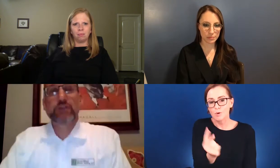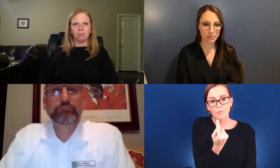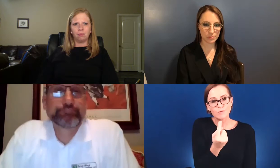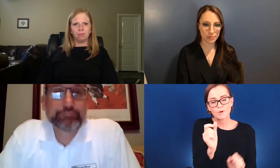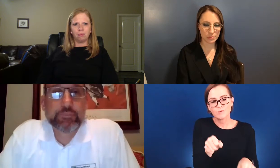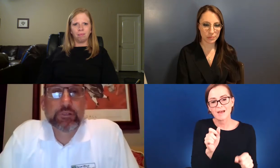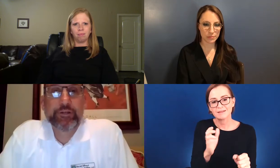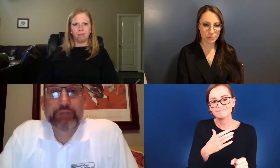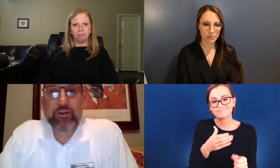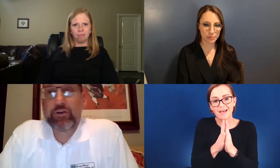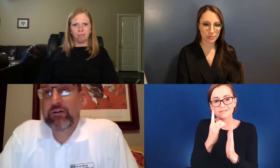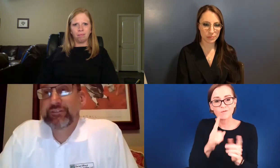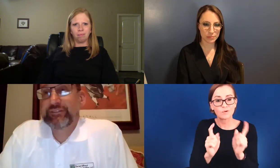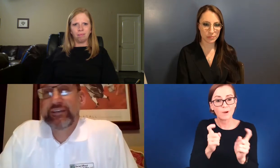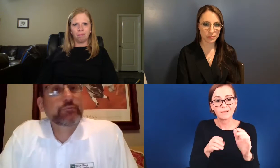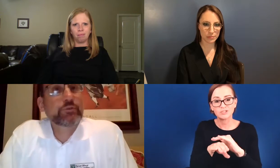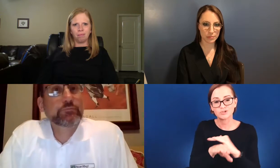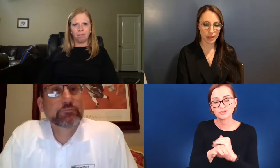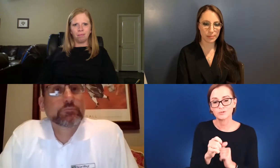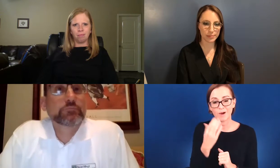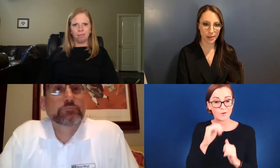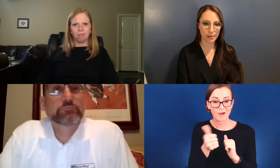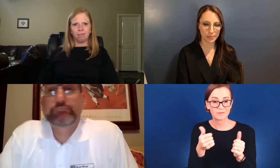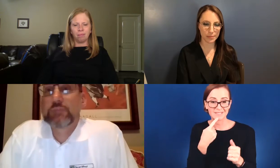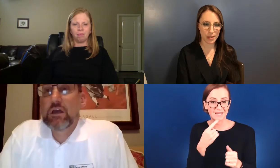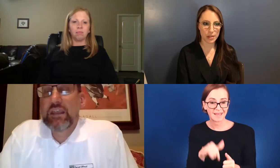So yeah, I don't know how else to say. Yeah, yeah.